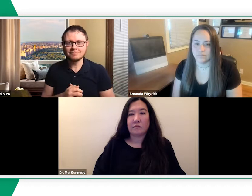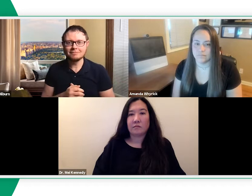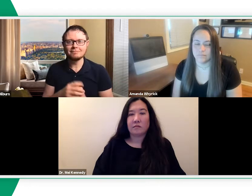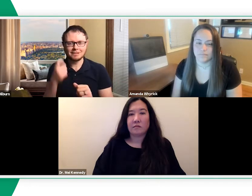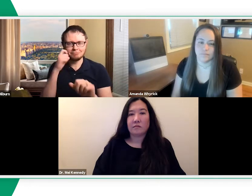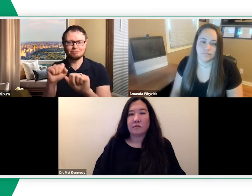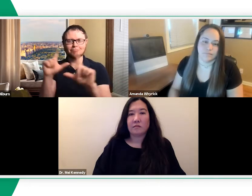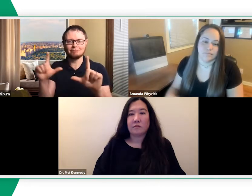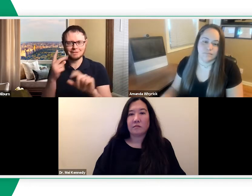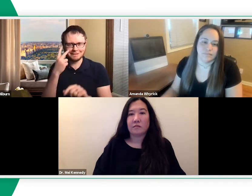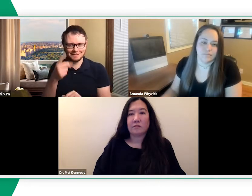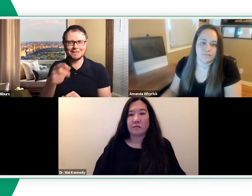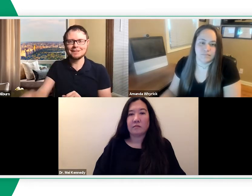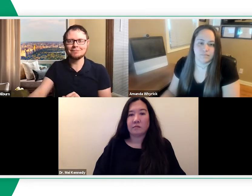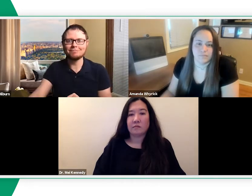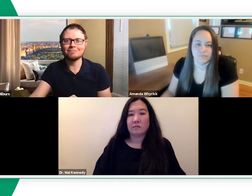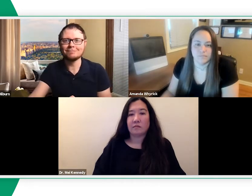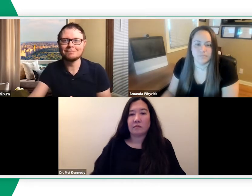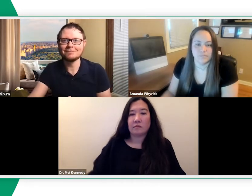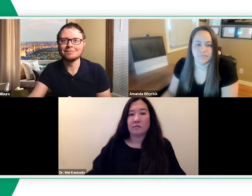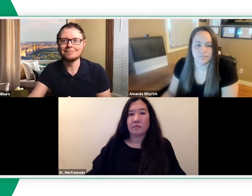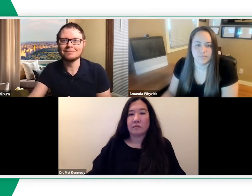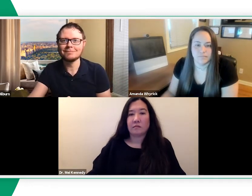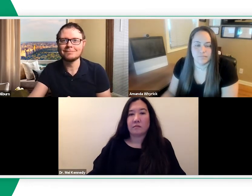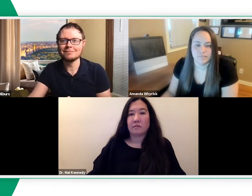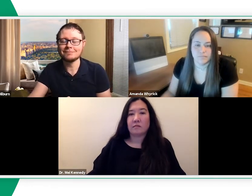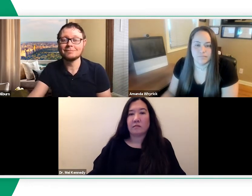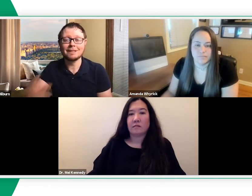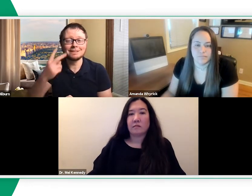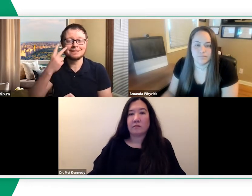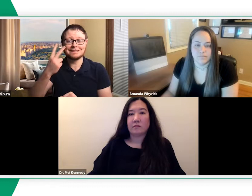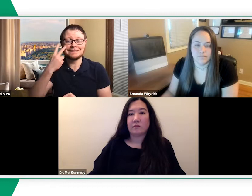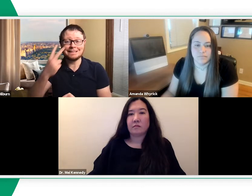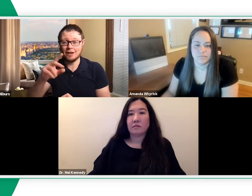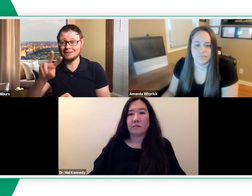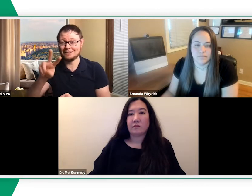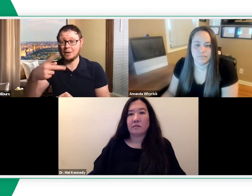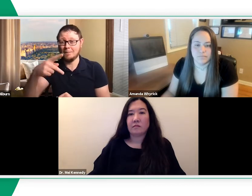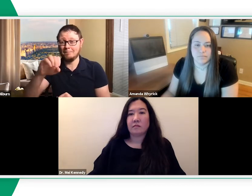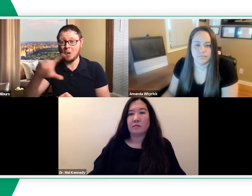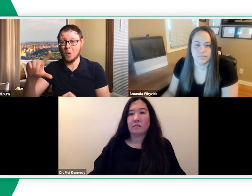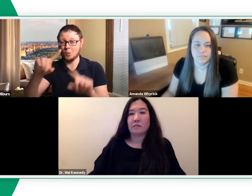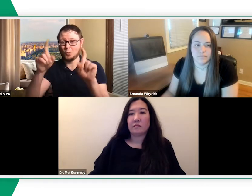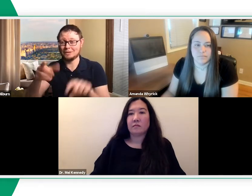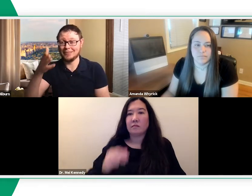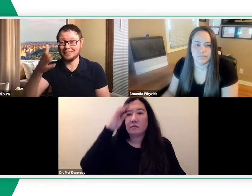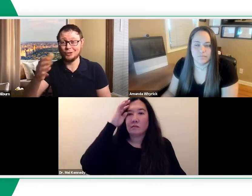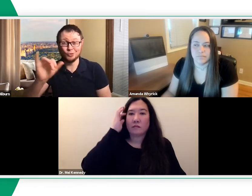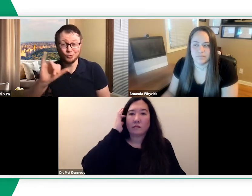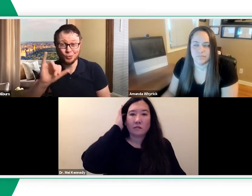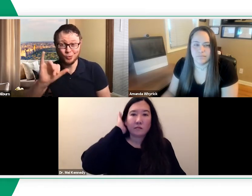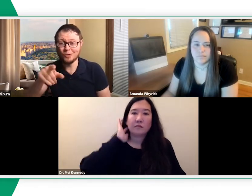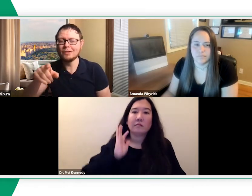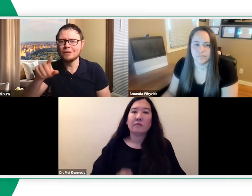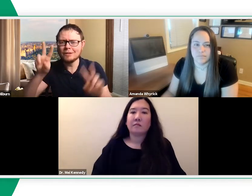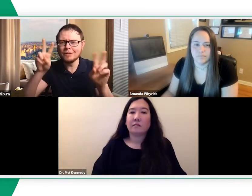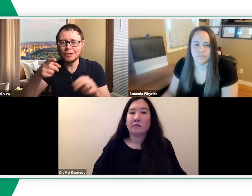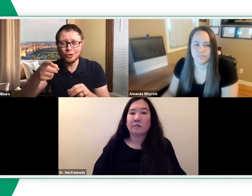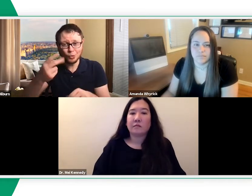school, high school, post-secondary, or other. Now, you see that there's a second poll question